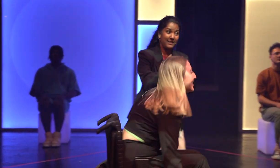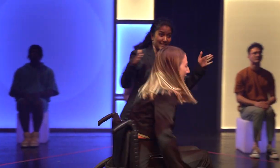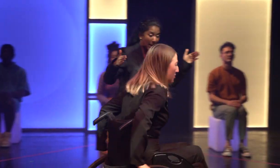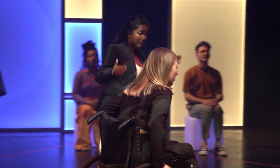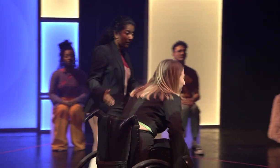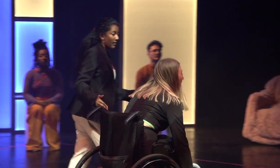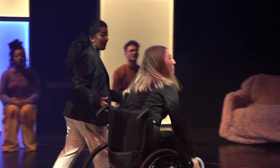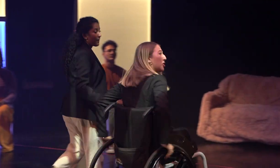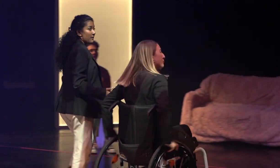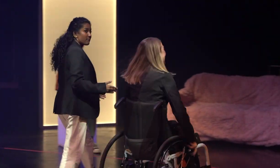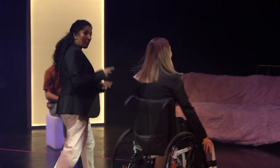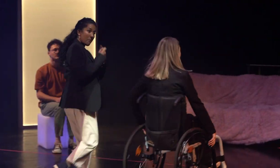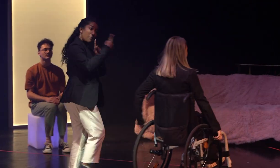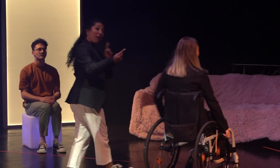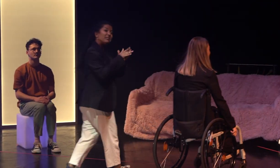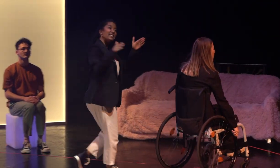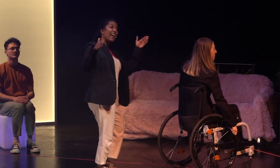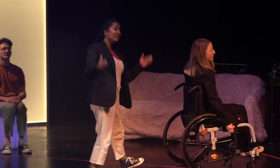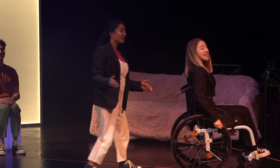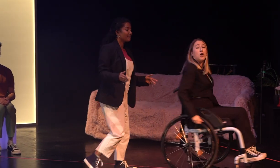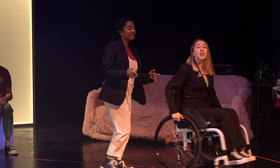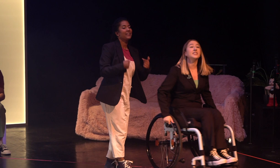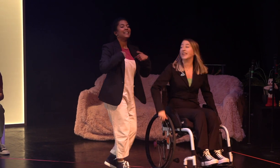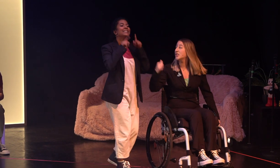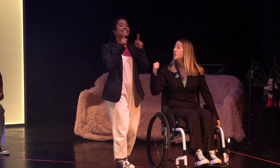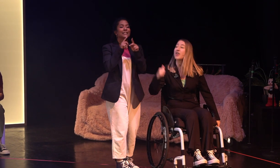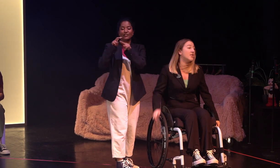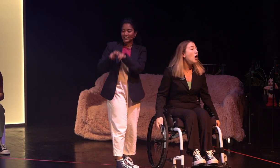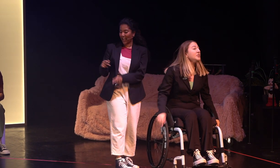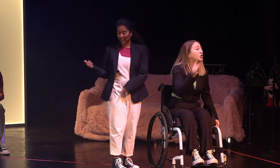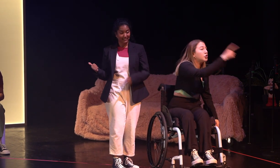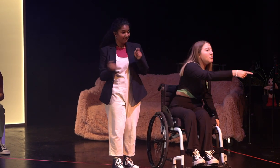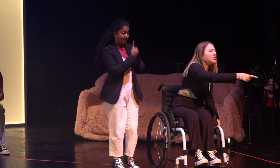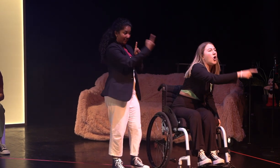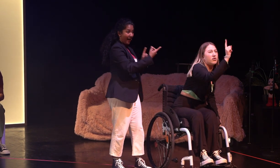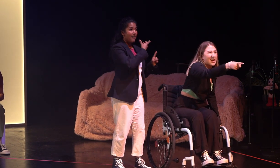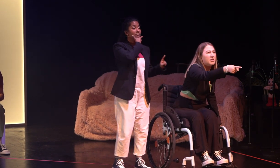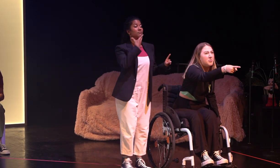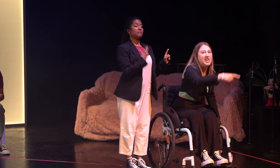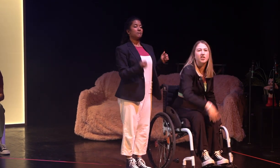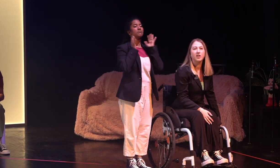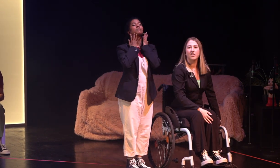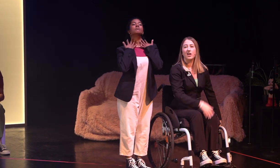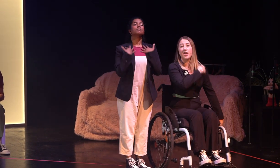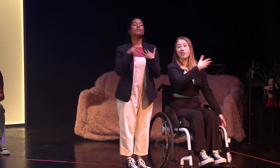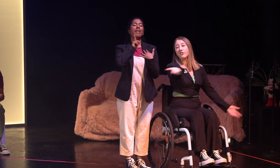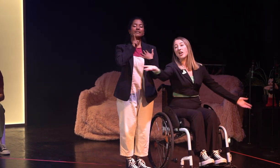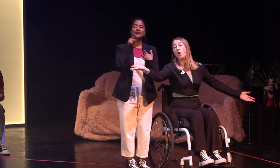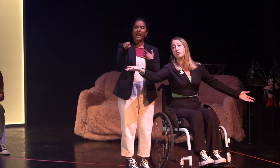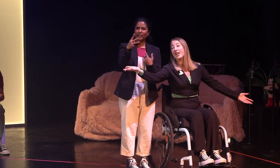tables. They put us right next to the stage. Me and Colin are sat next to each other and then opposite's Dumbledore and Granny Waller-Bridge, and then three old